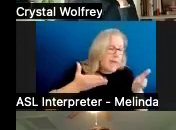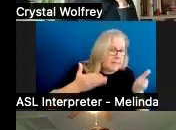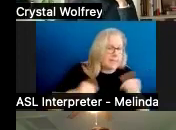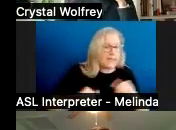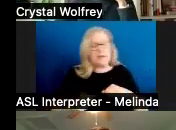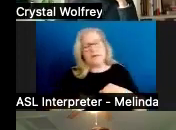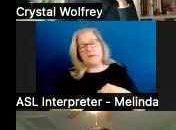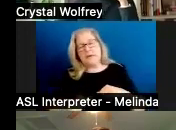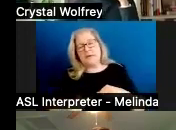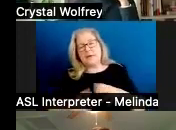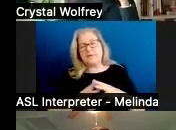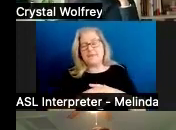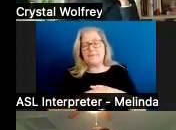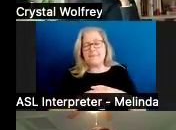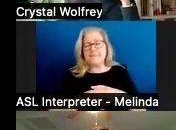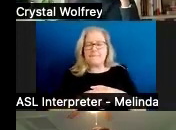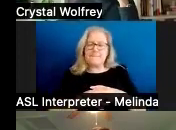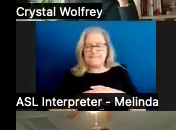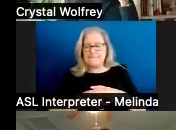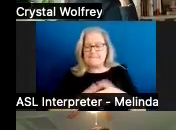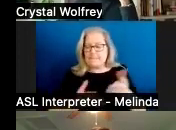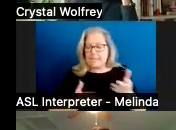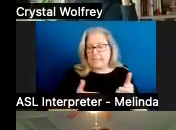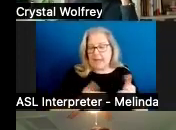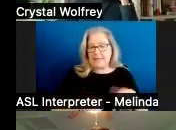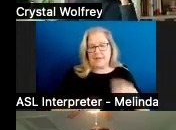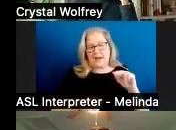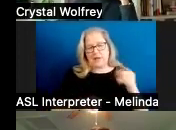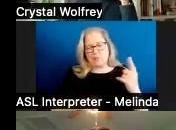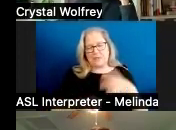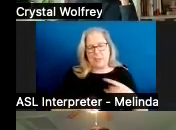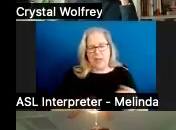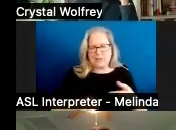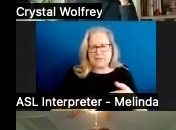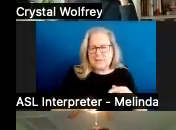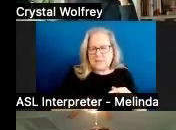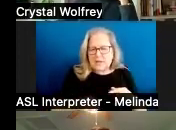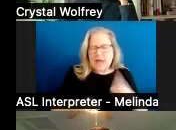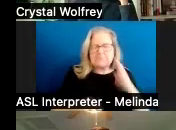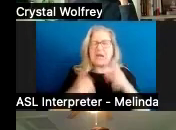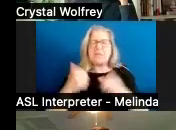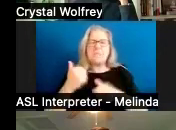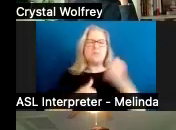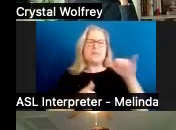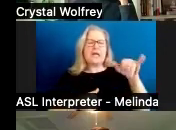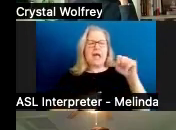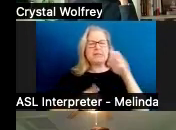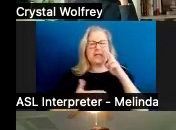The good old maybe that NIH always likes. I'm seeing mostly yes, and I'm seeing some, "It depends."